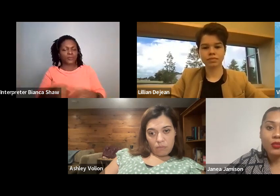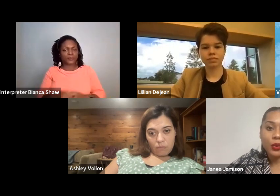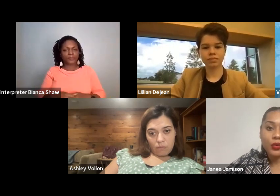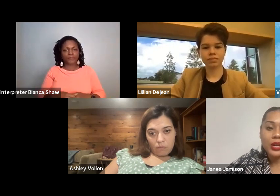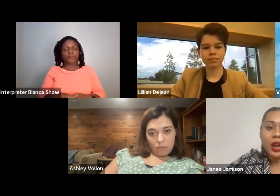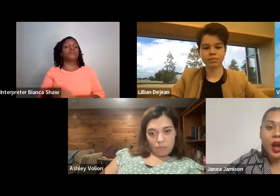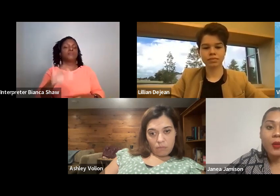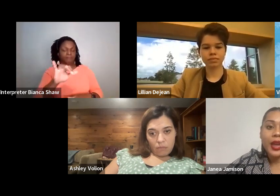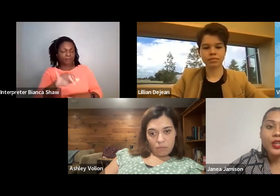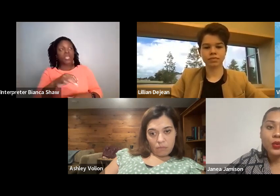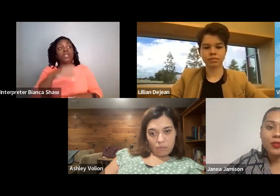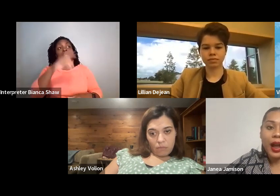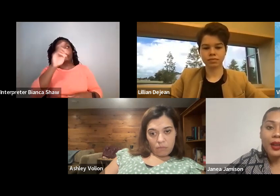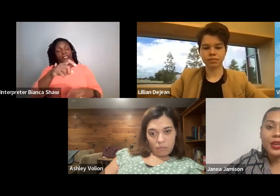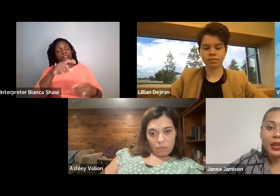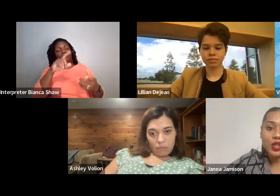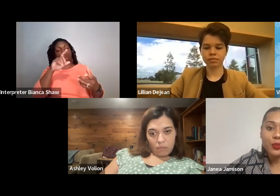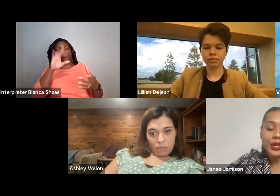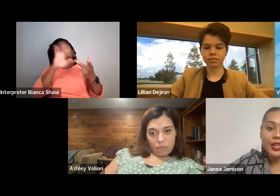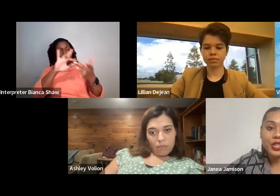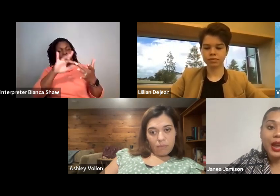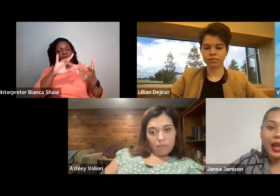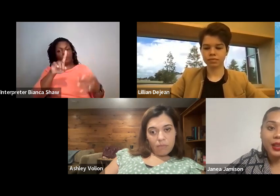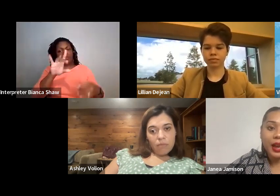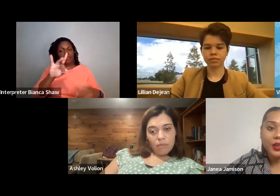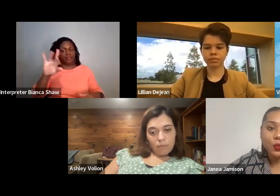Vote and notify the election protection hotline. right?